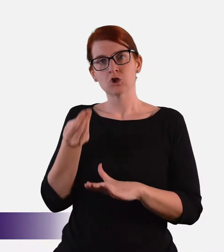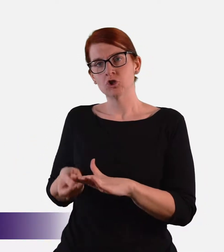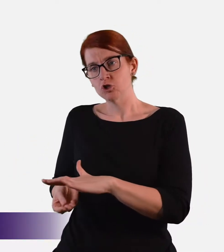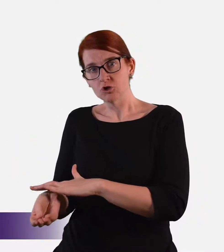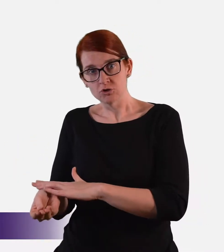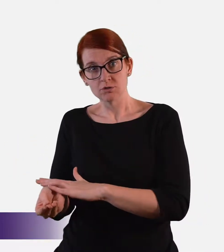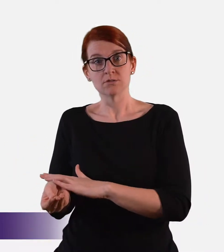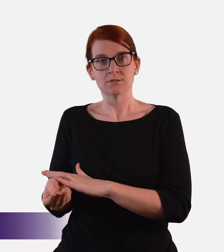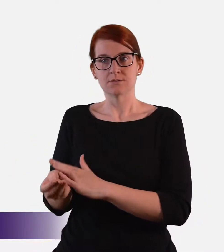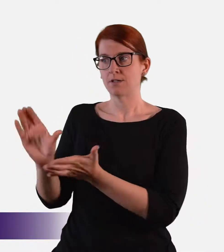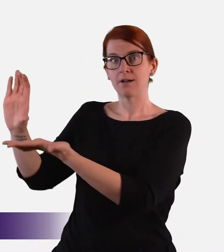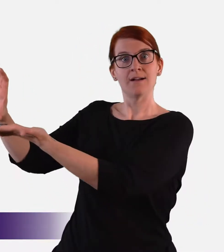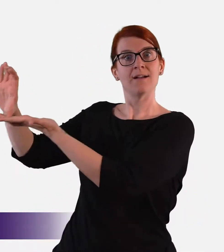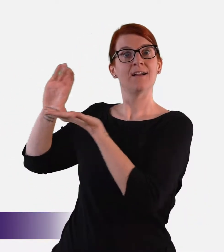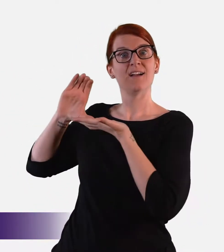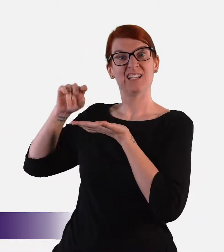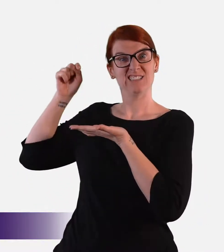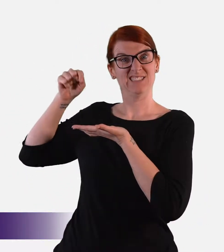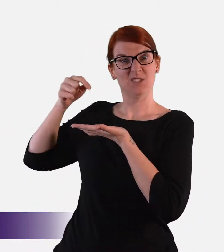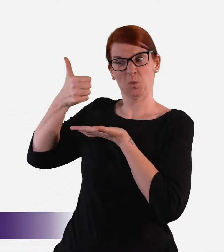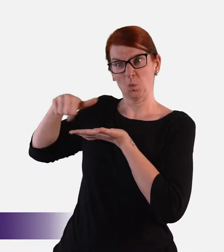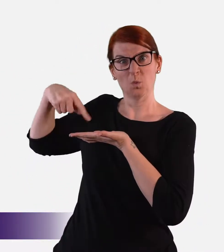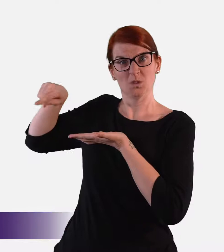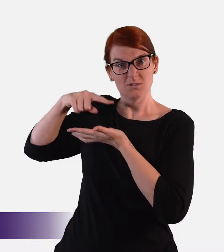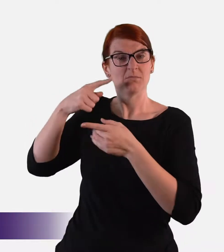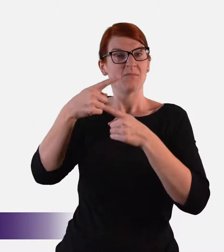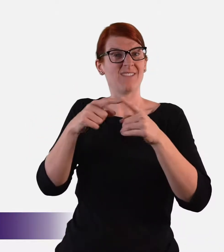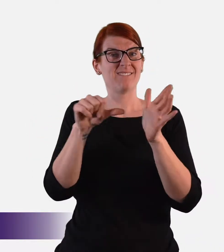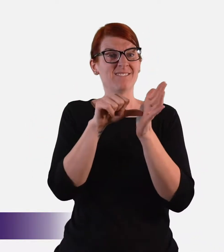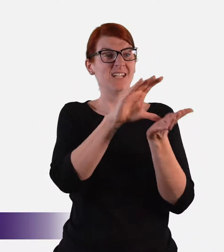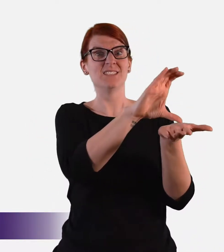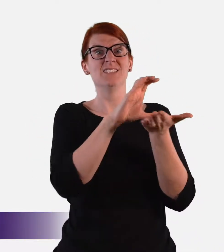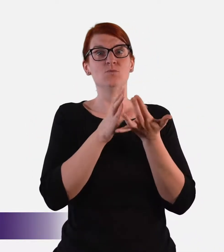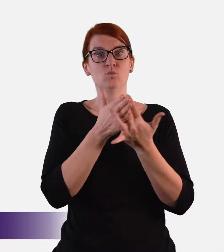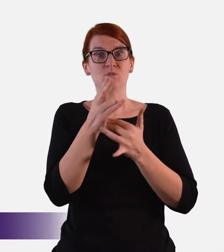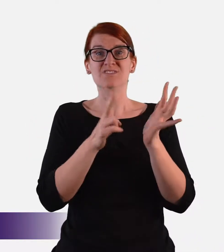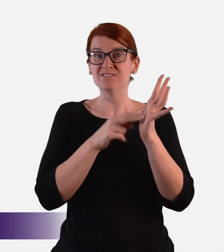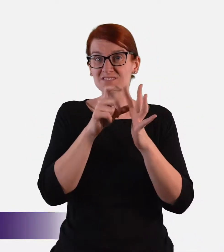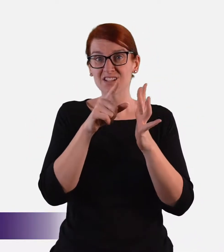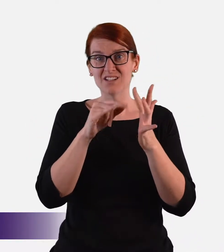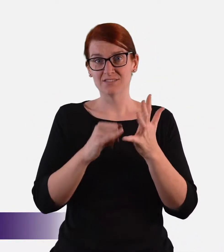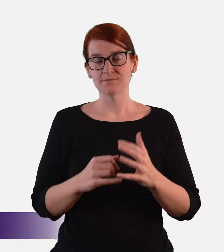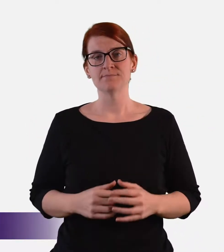and 'cash in' on the provision of grants -